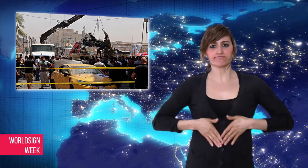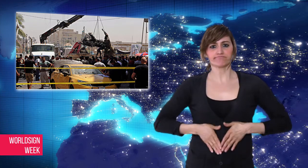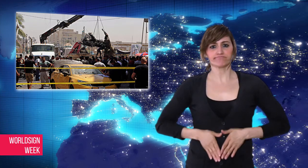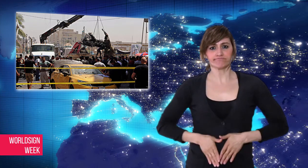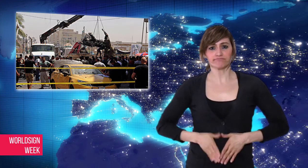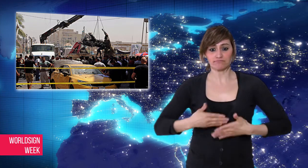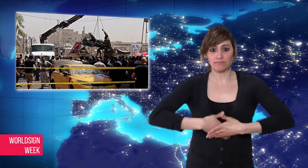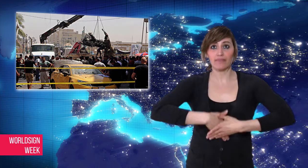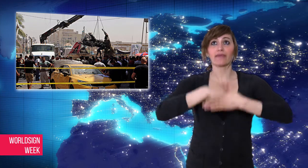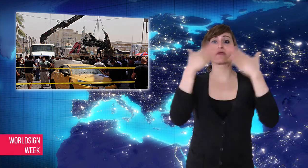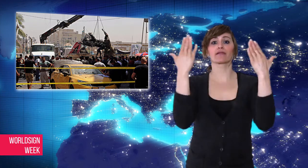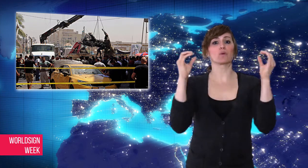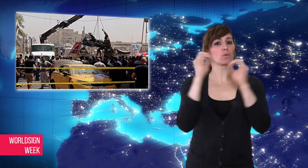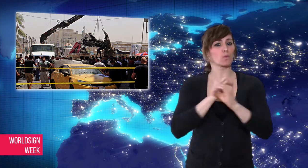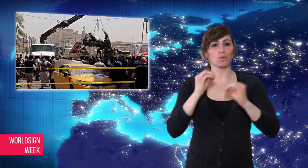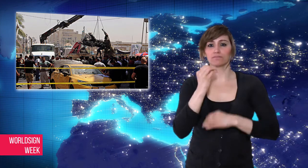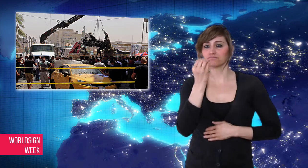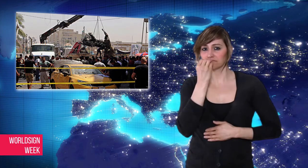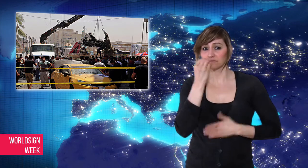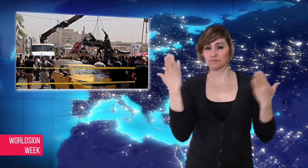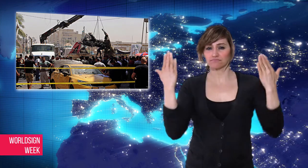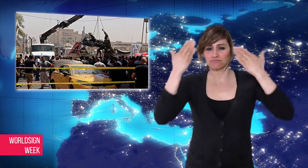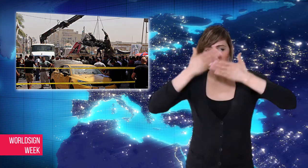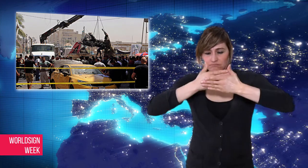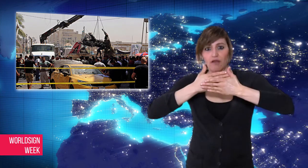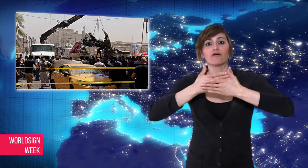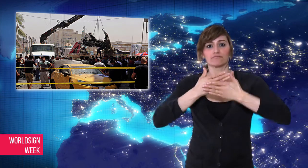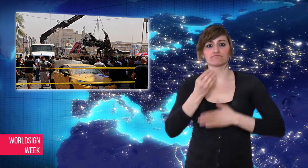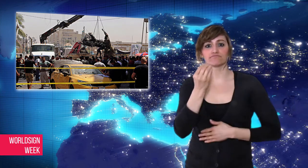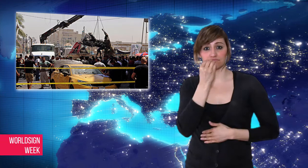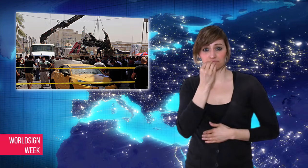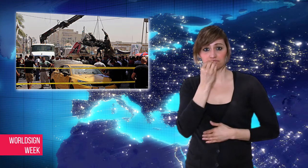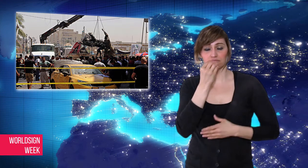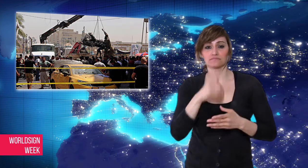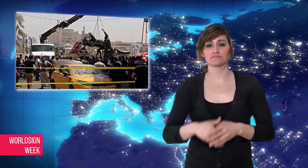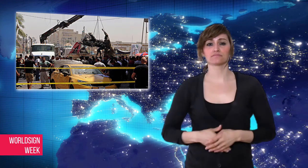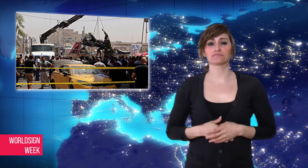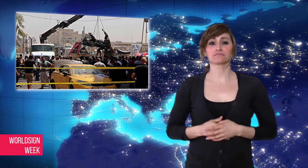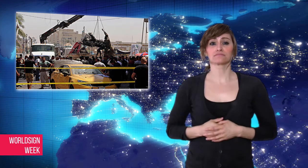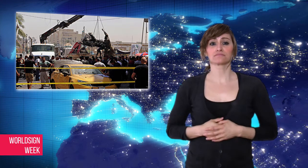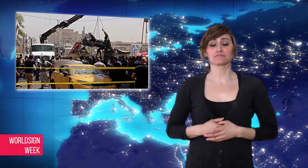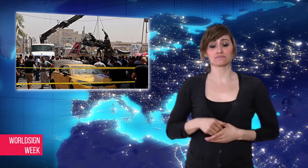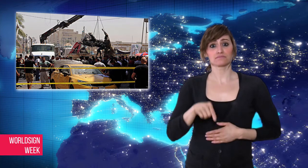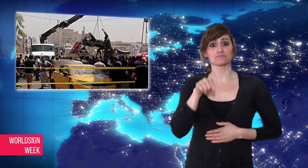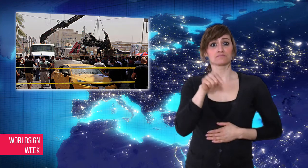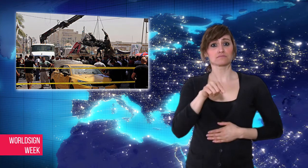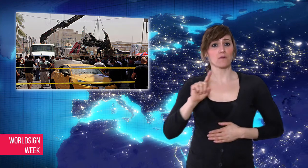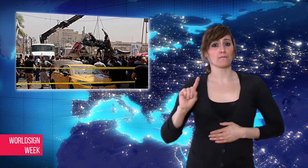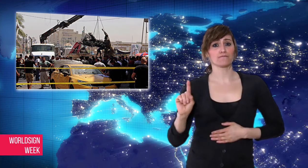The first bomb detonated outside a